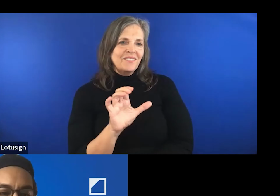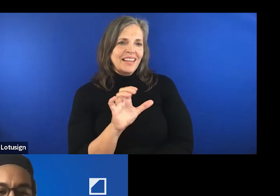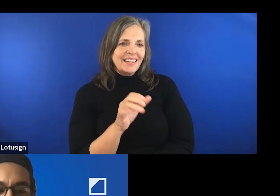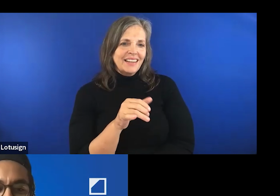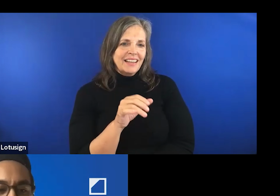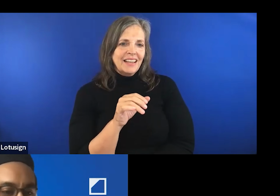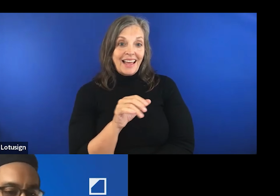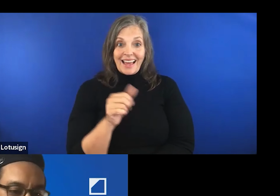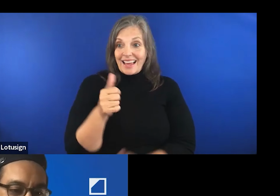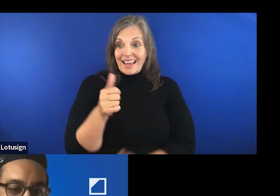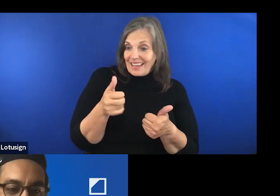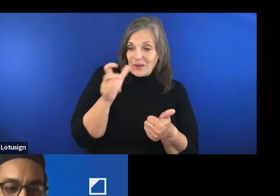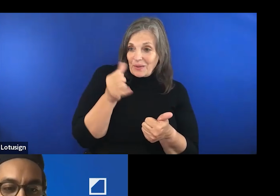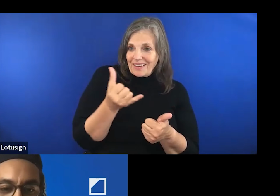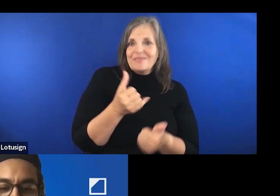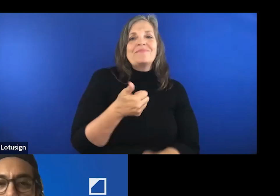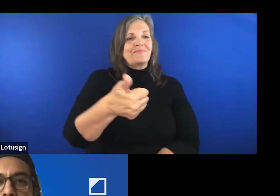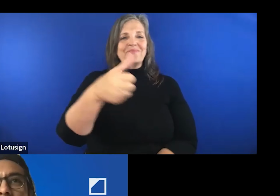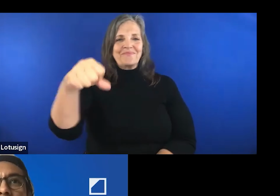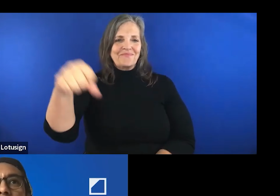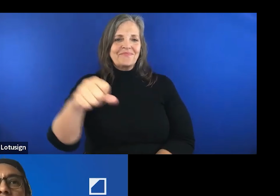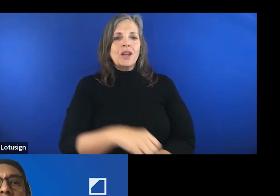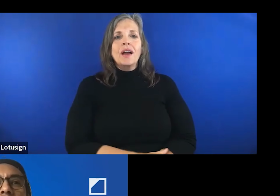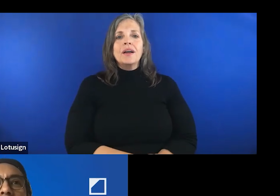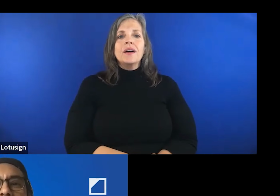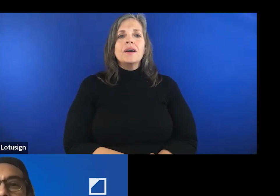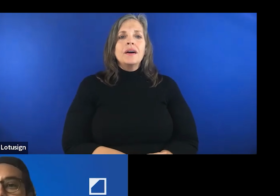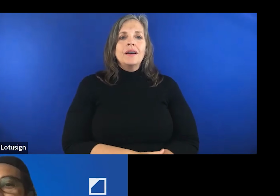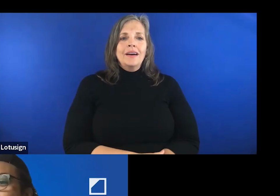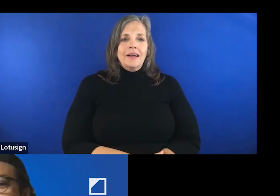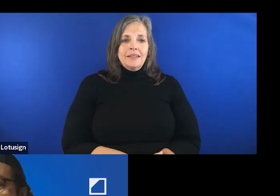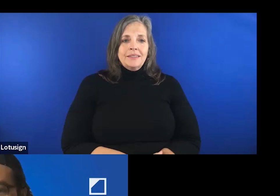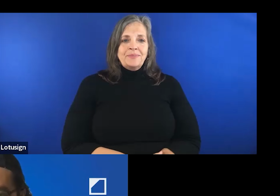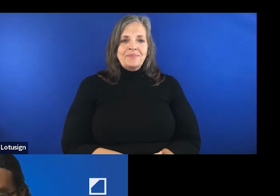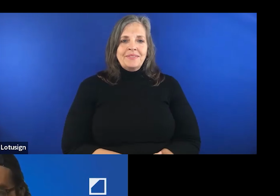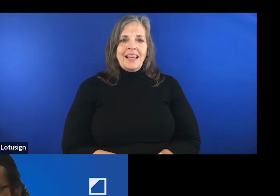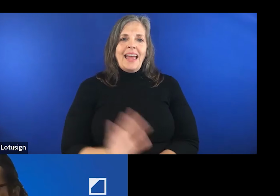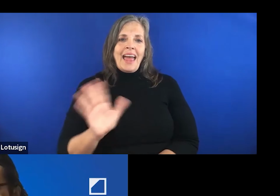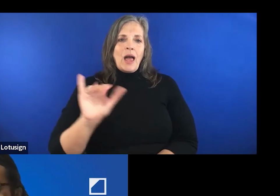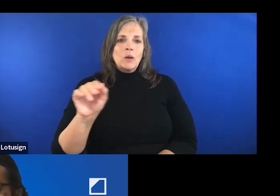can you hear me now we can yes okay great uh hey joey thanks for uh